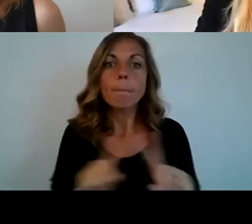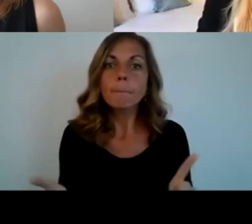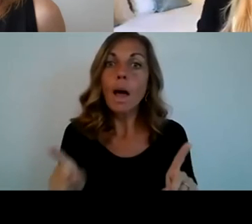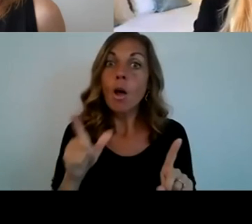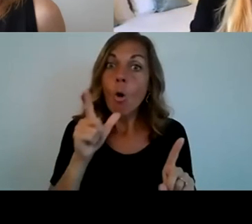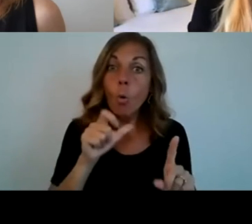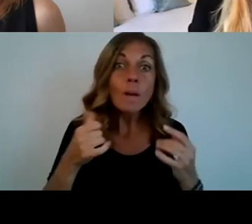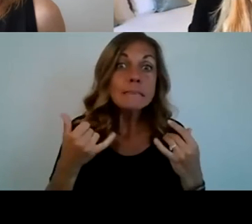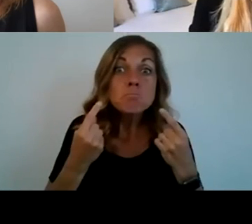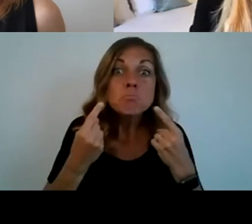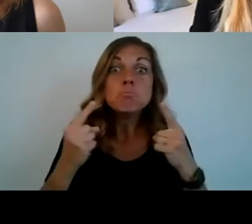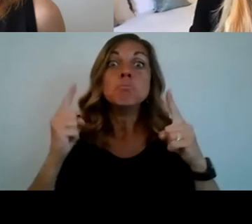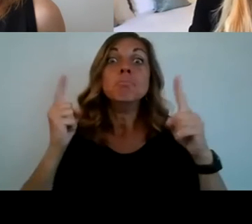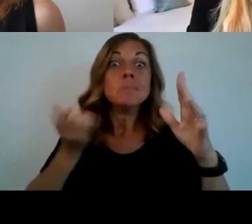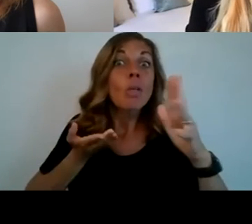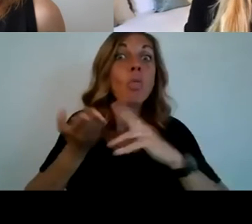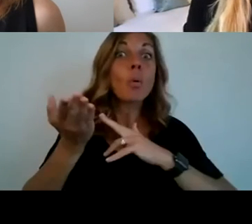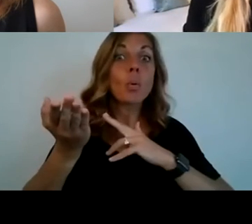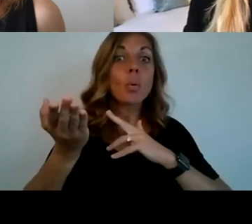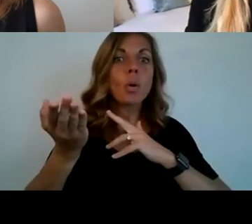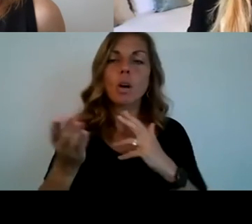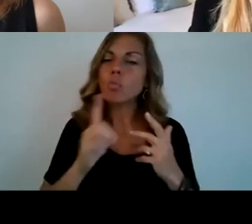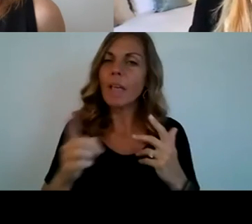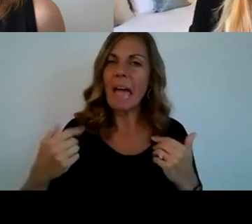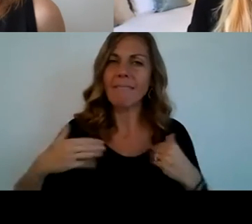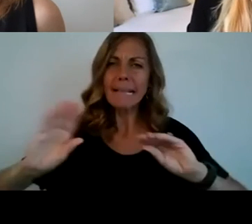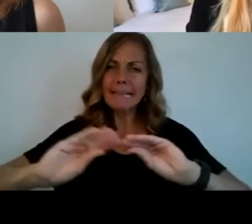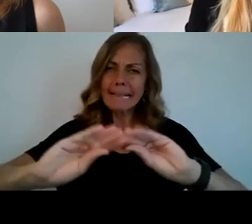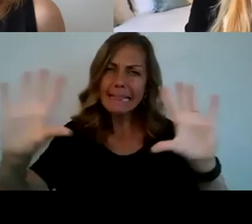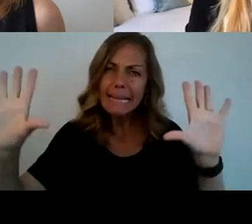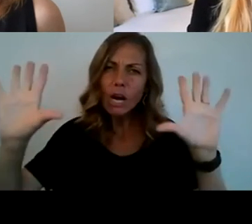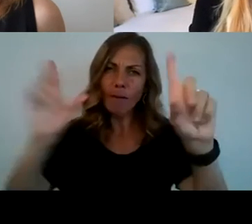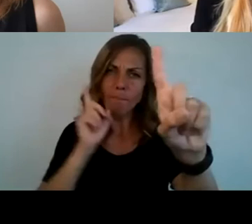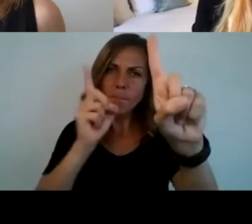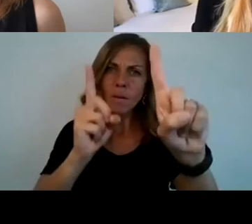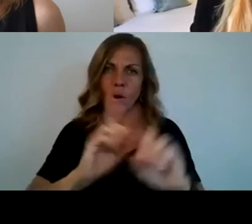through really have that super defined mission and vision. Because, you know, the reality